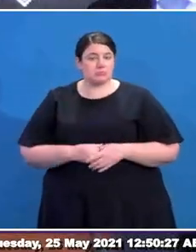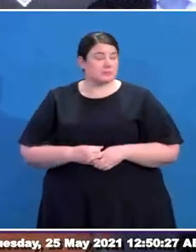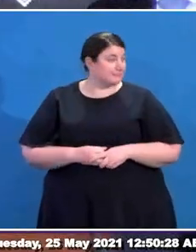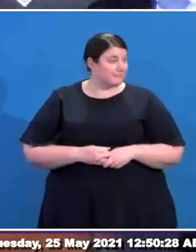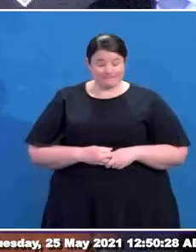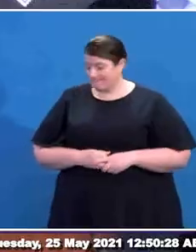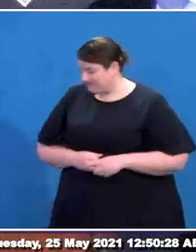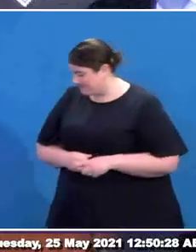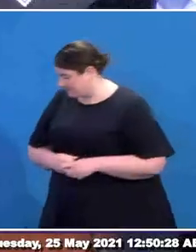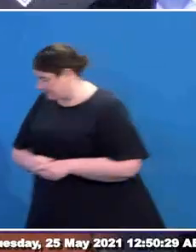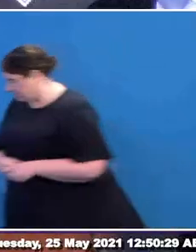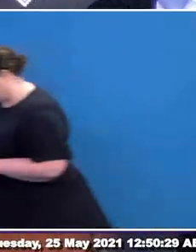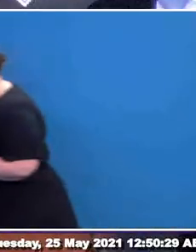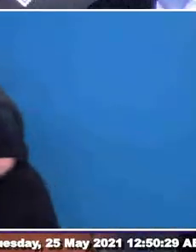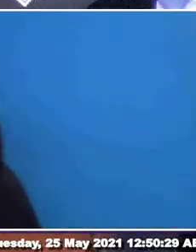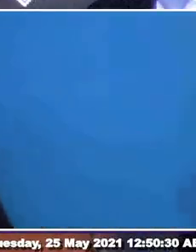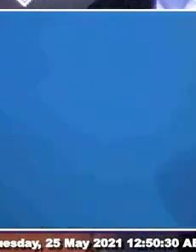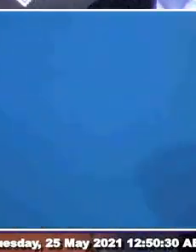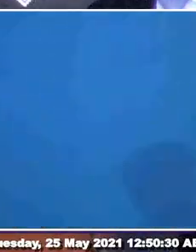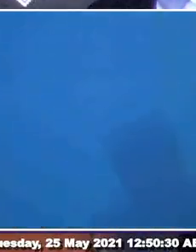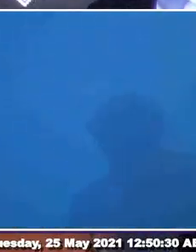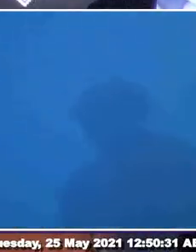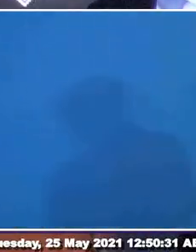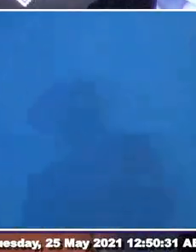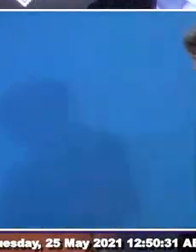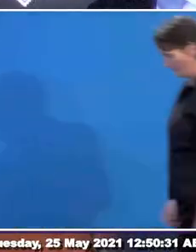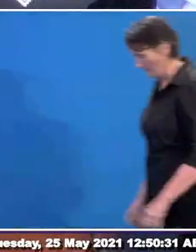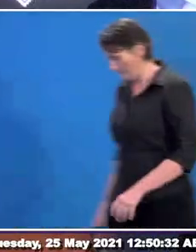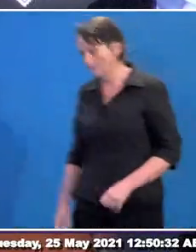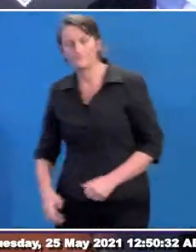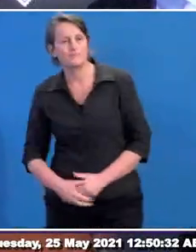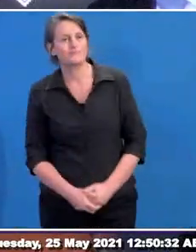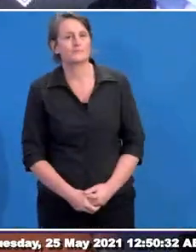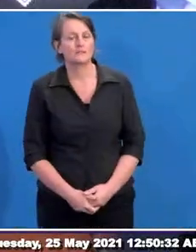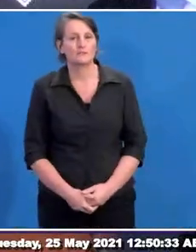Now, you attended the court hearings at a Local